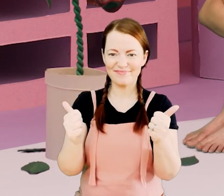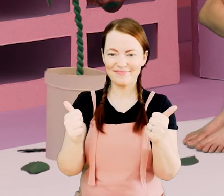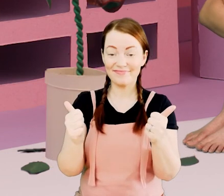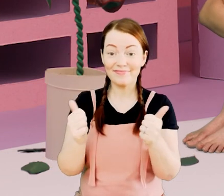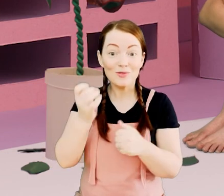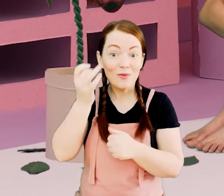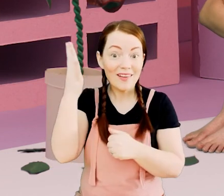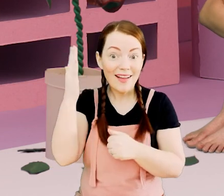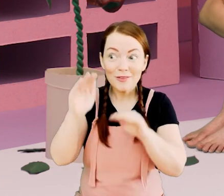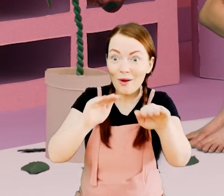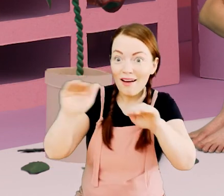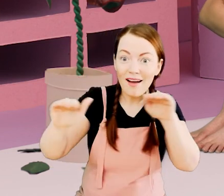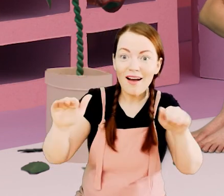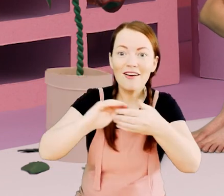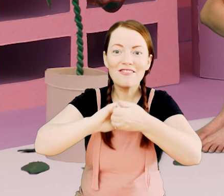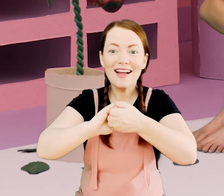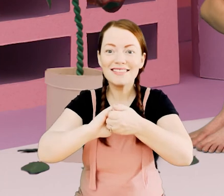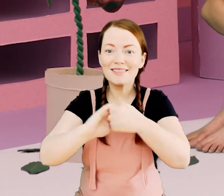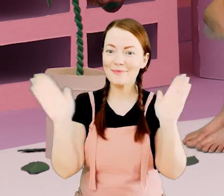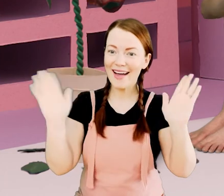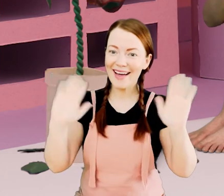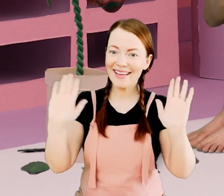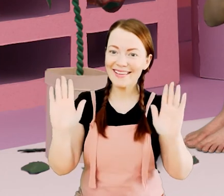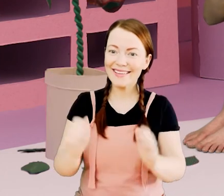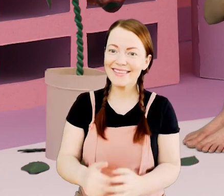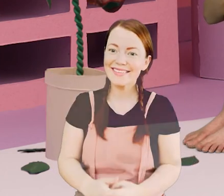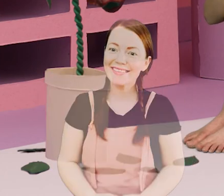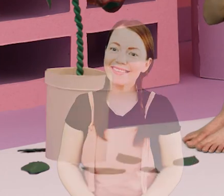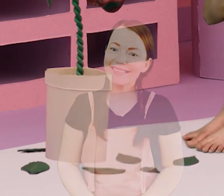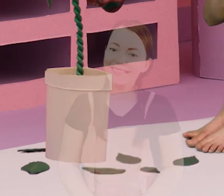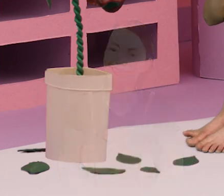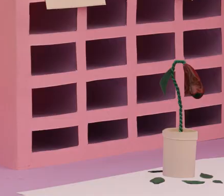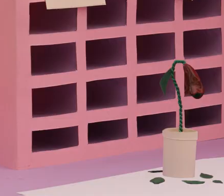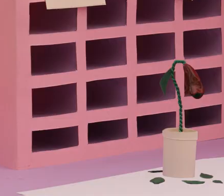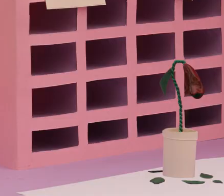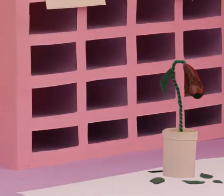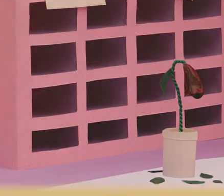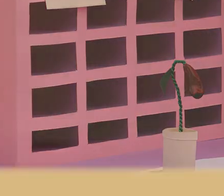so don't forget to let your friends know about us, bye!